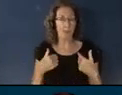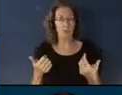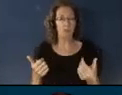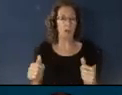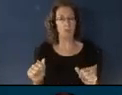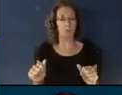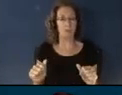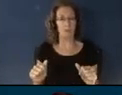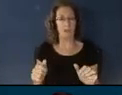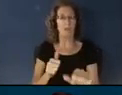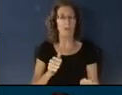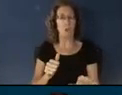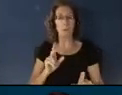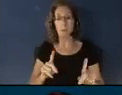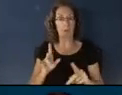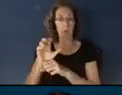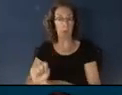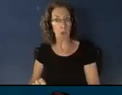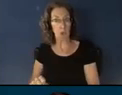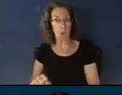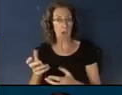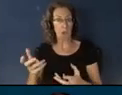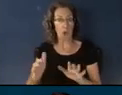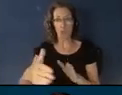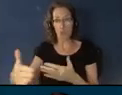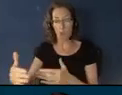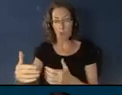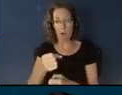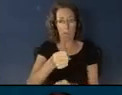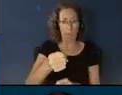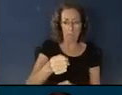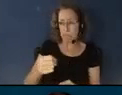avoid people who are not used to using breakout rooms and how to assign things. If it's something